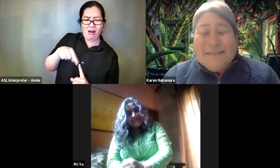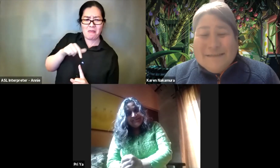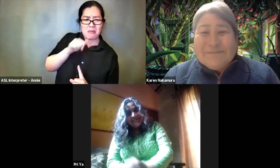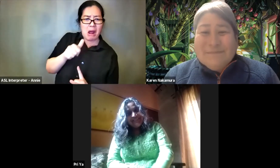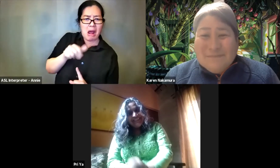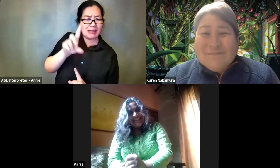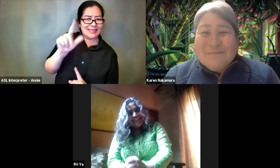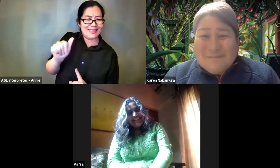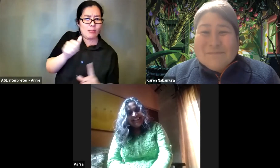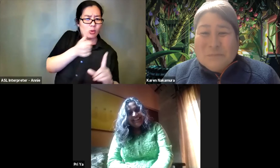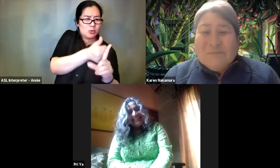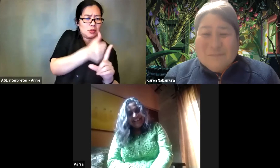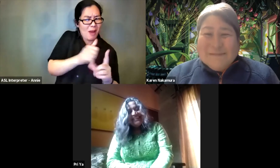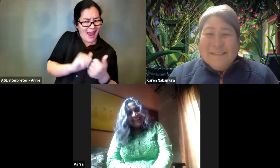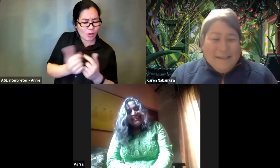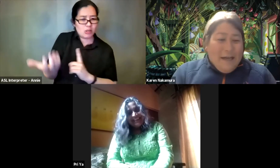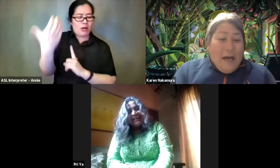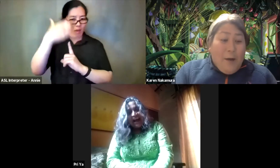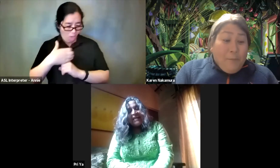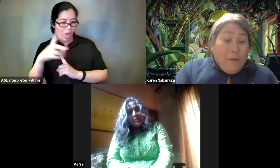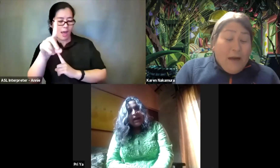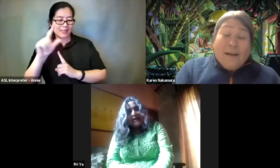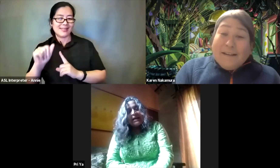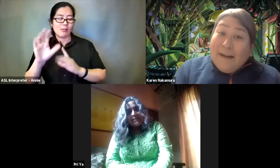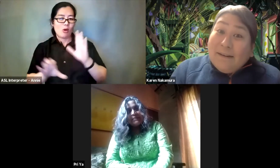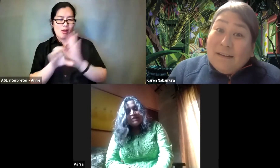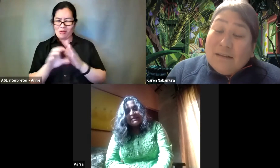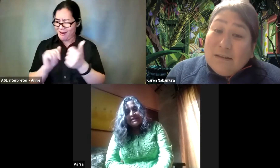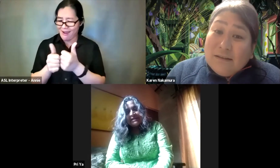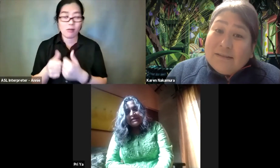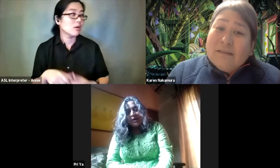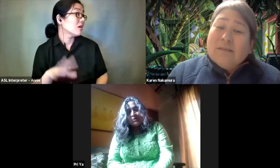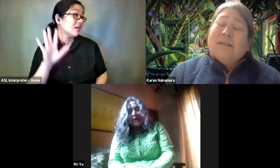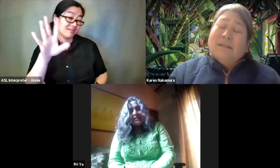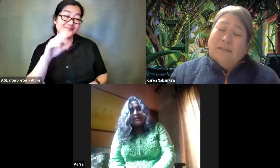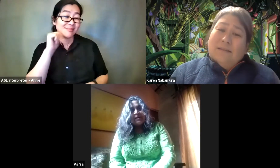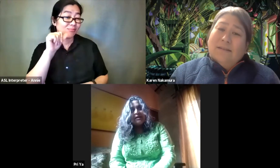Priya Ramasubban: And we had because my sister has worked with the.